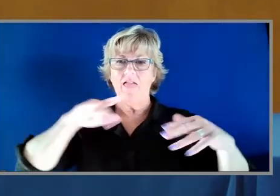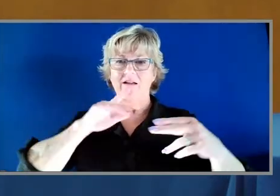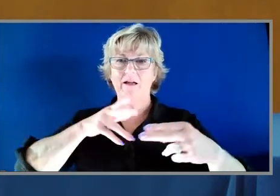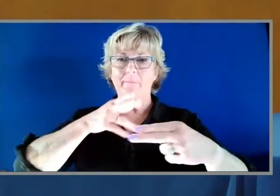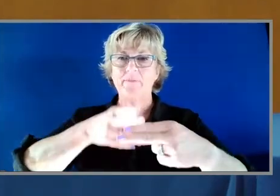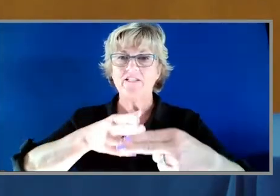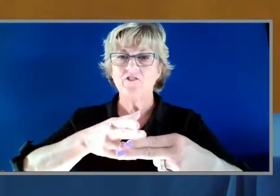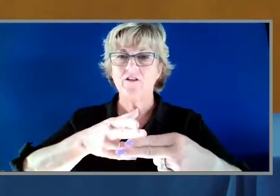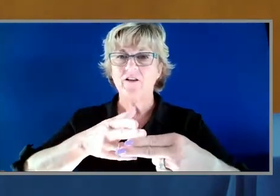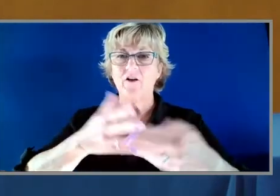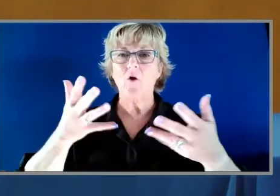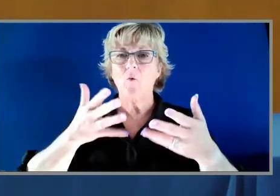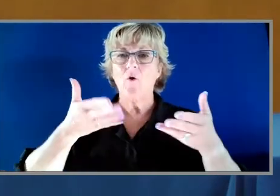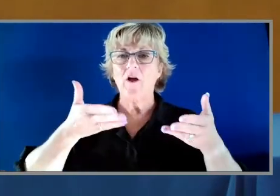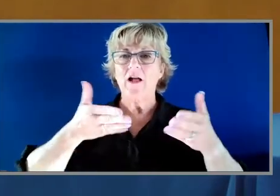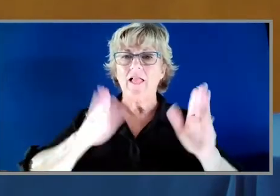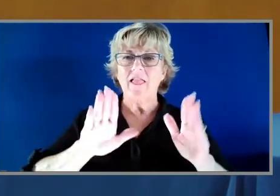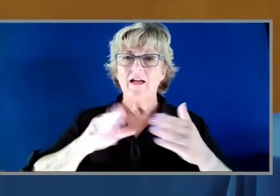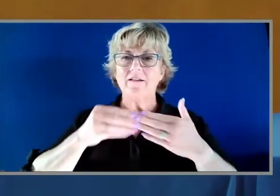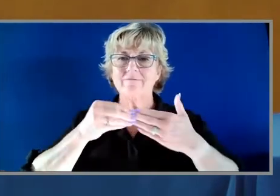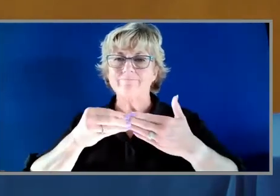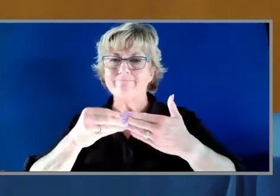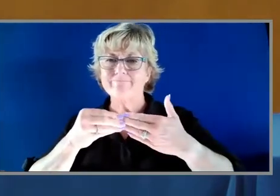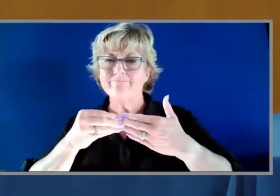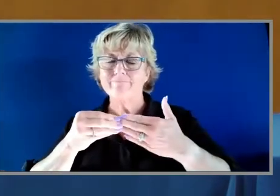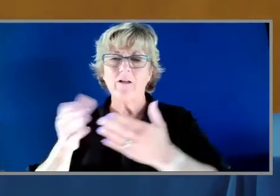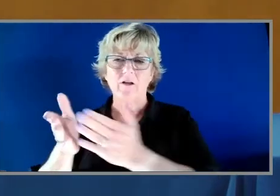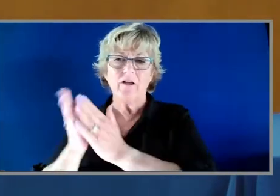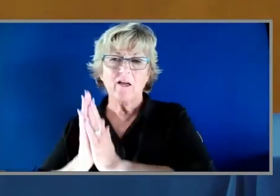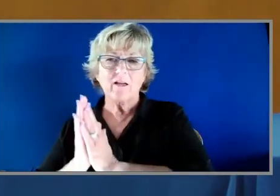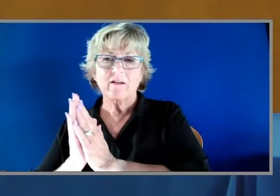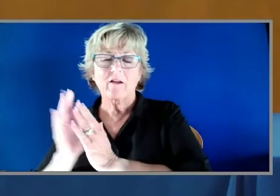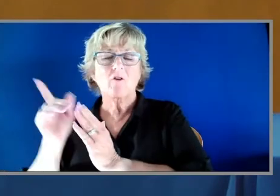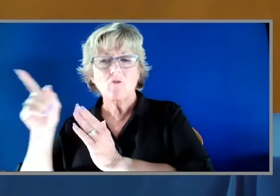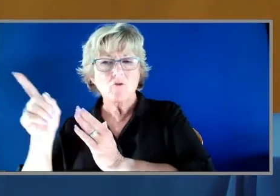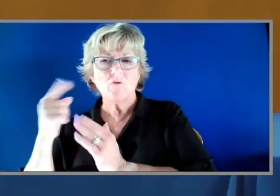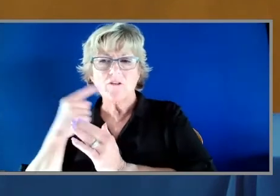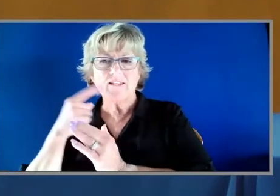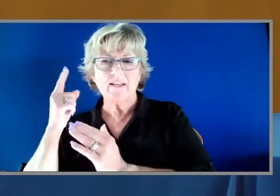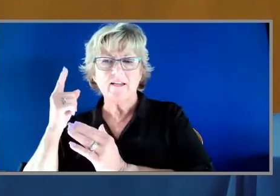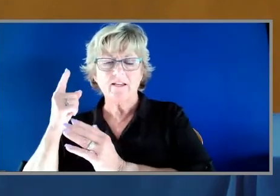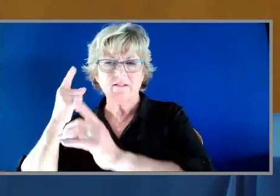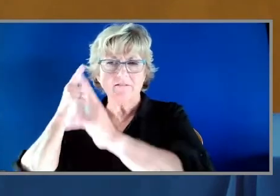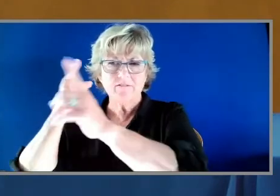Studio: One because it's not mentioned here, what is the allowable deviation your job is to help us get this close to